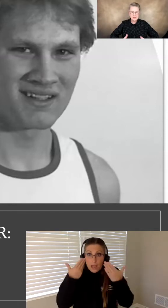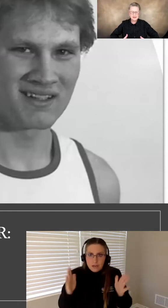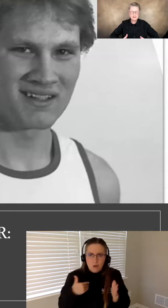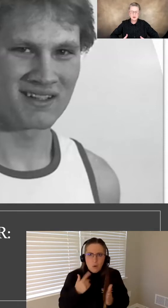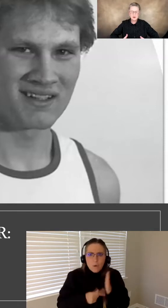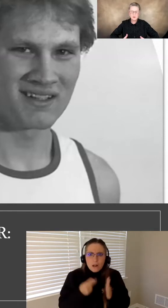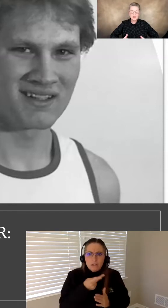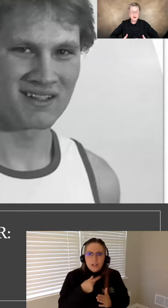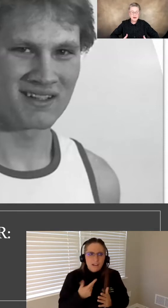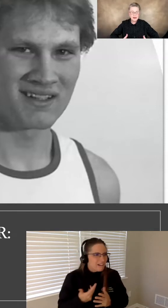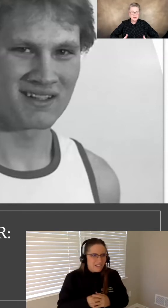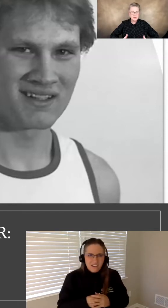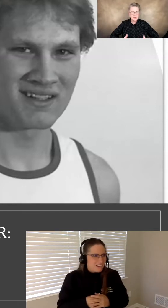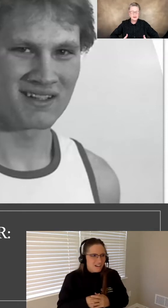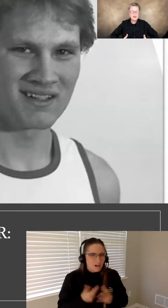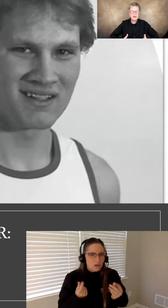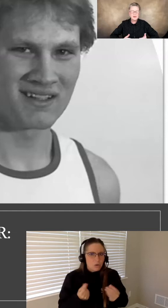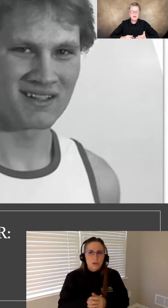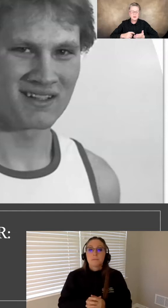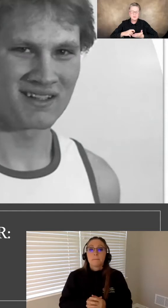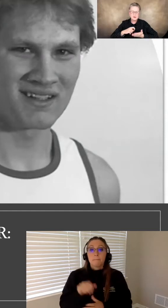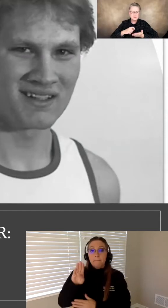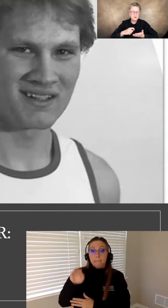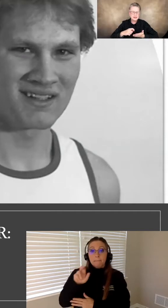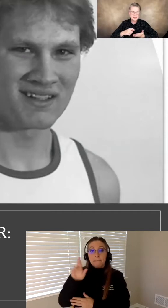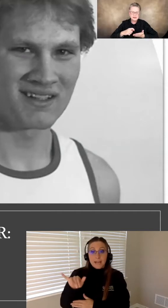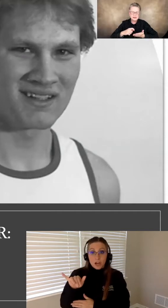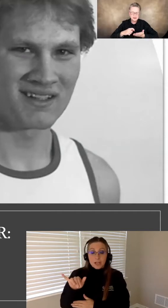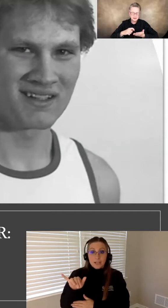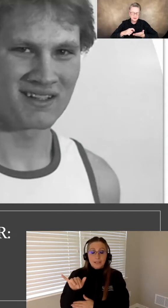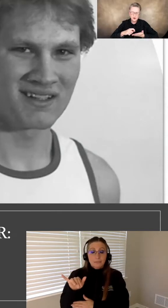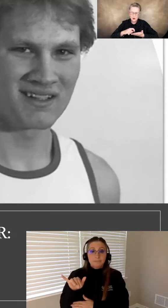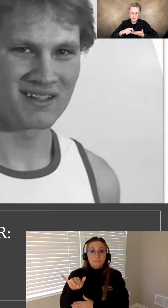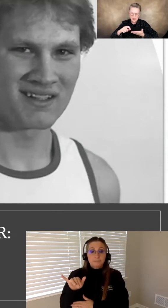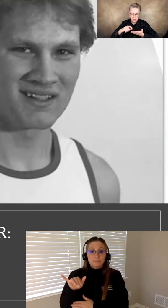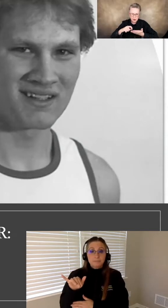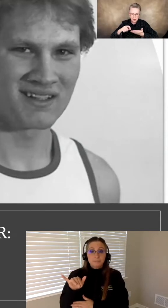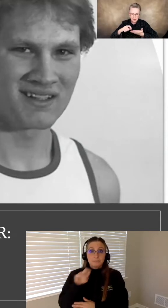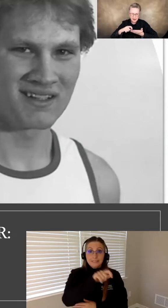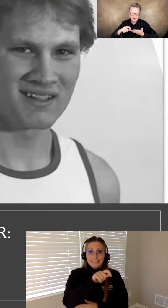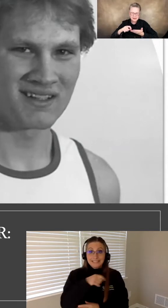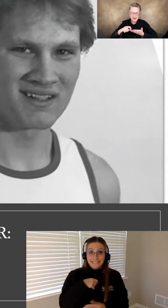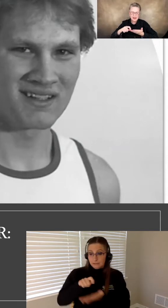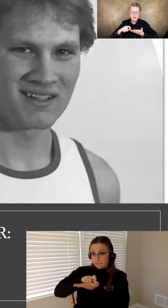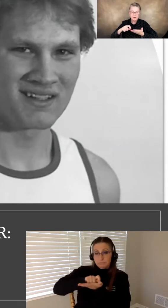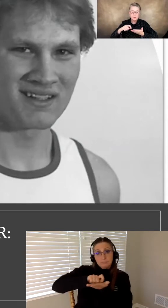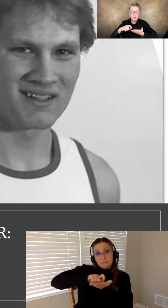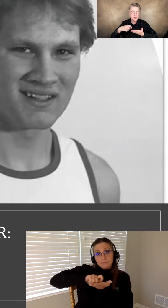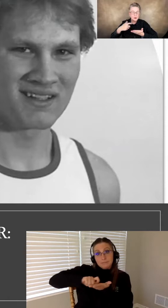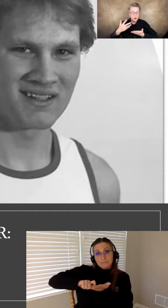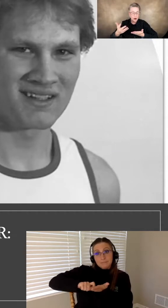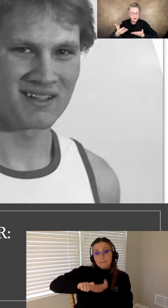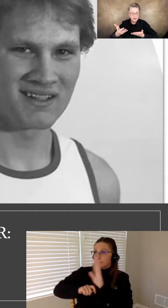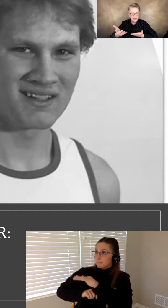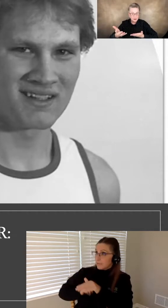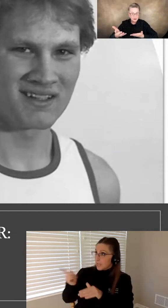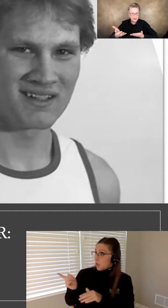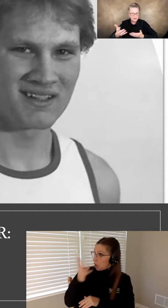and so Barry for some reason wrote on paper and said would you go out on a date with me